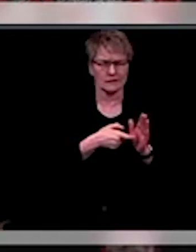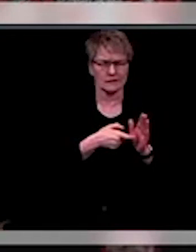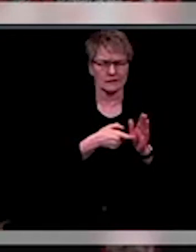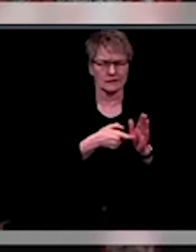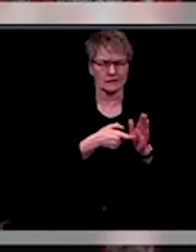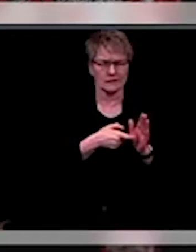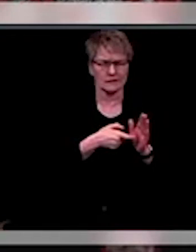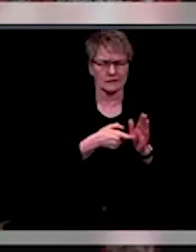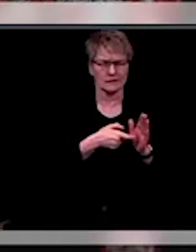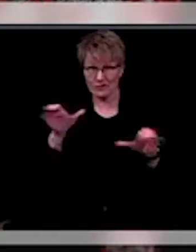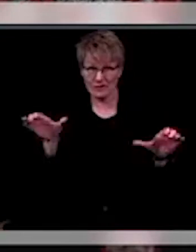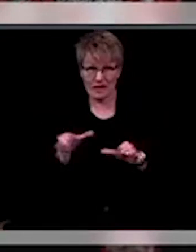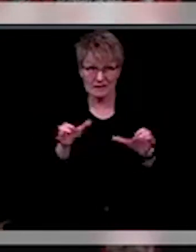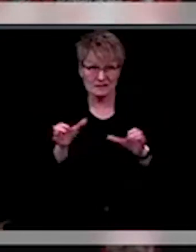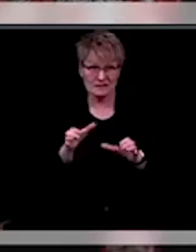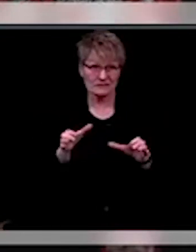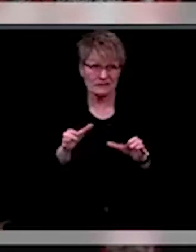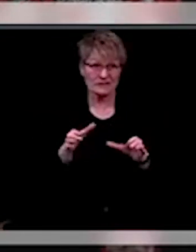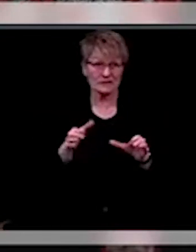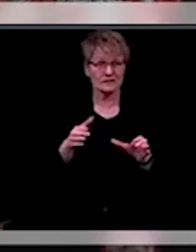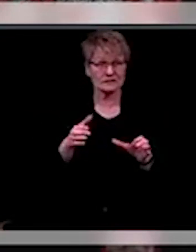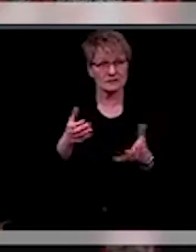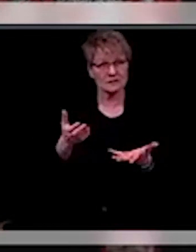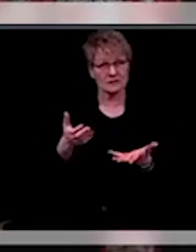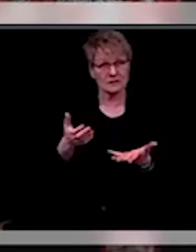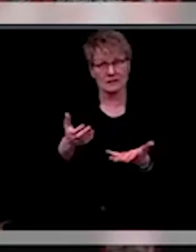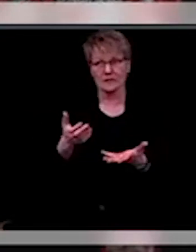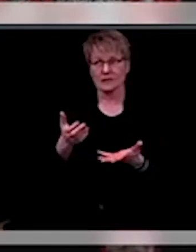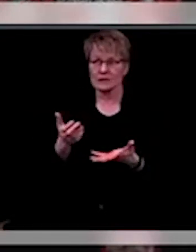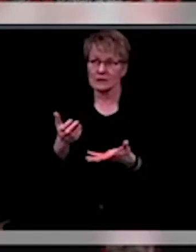official state's list of things that have to be done when you're in a purple tier,